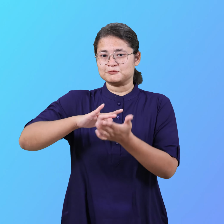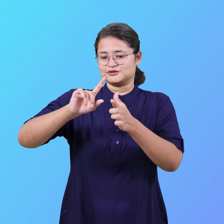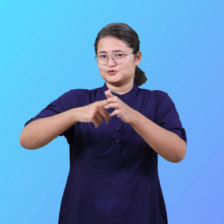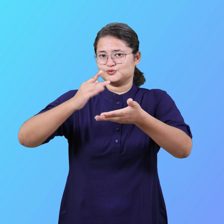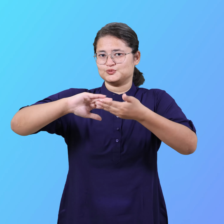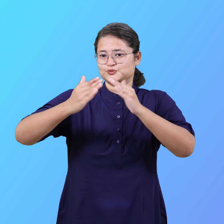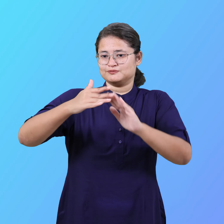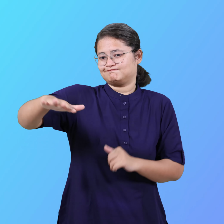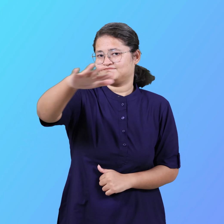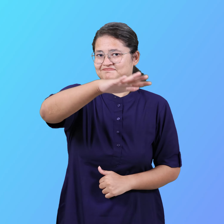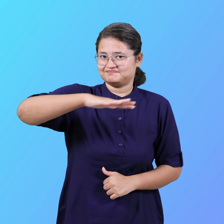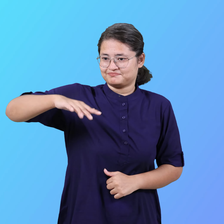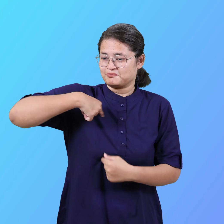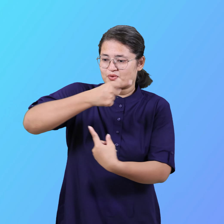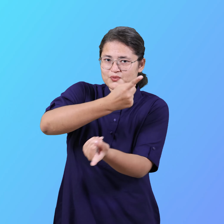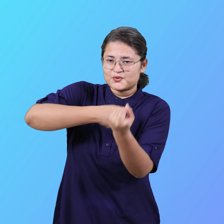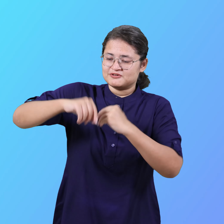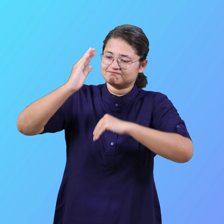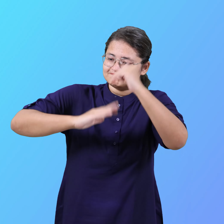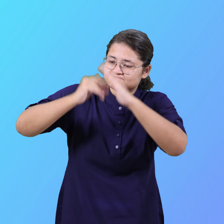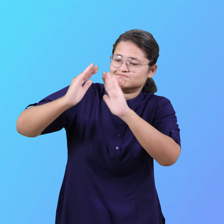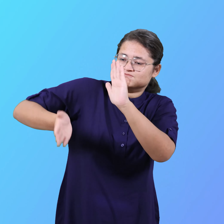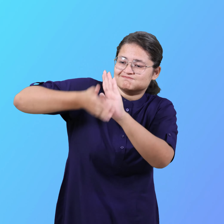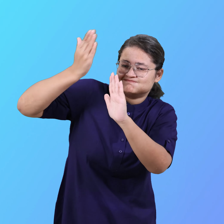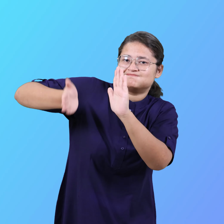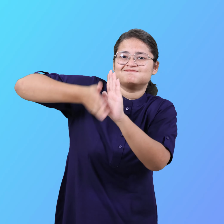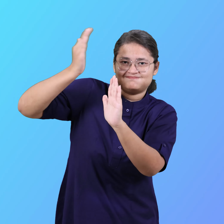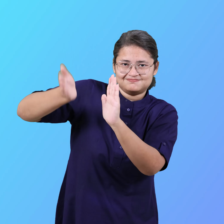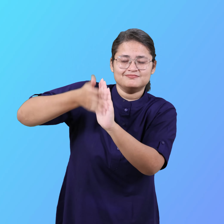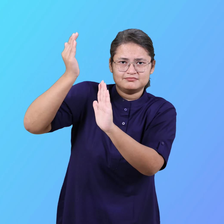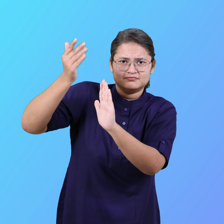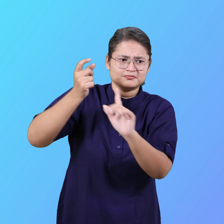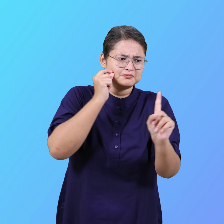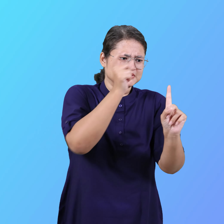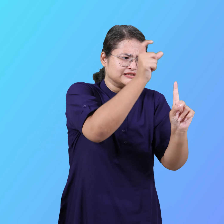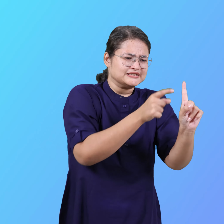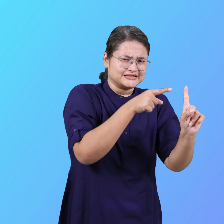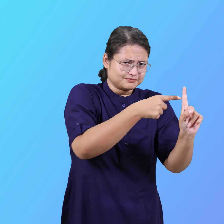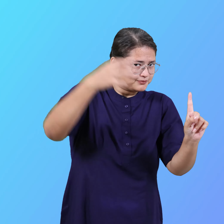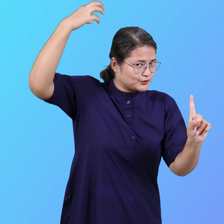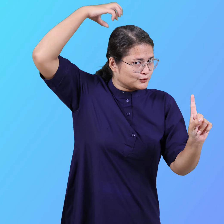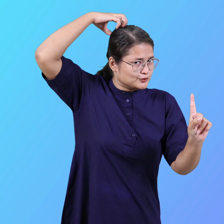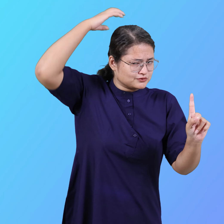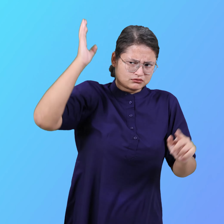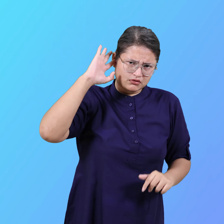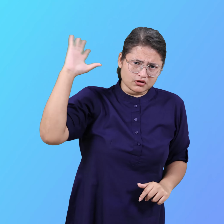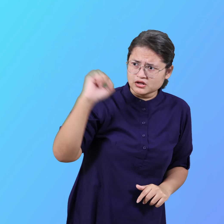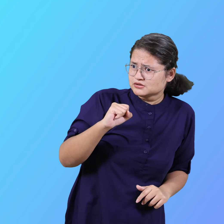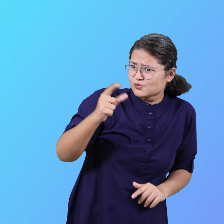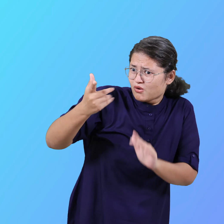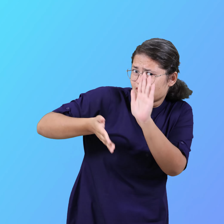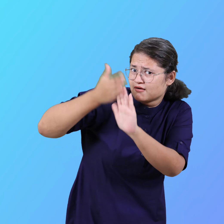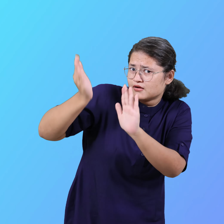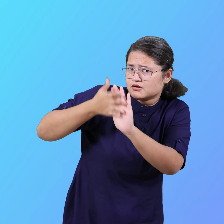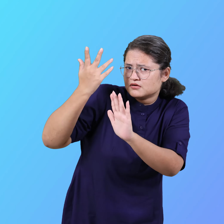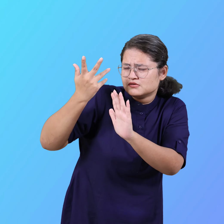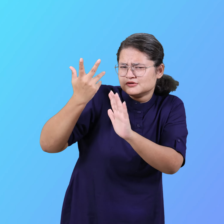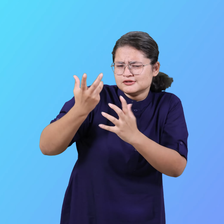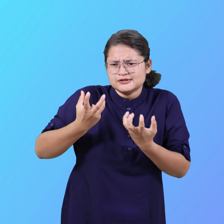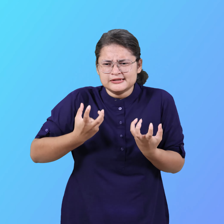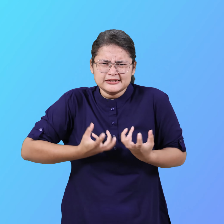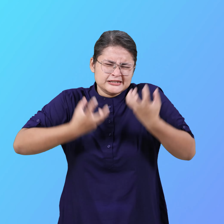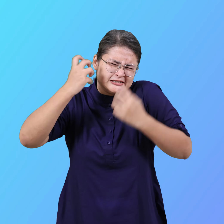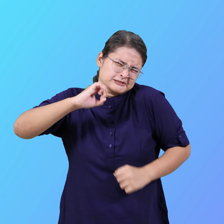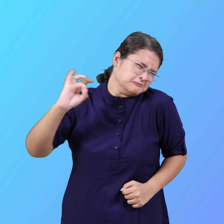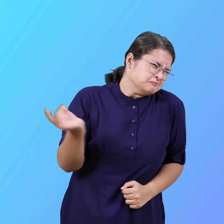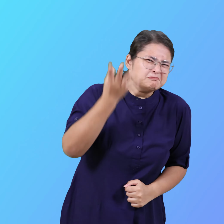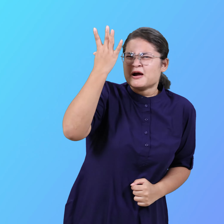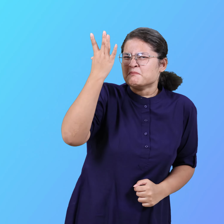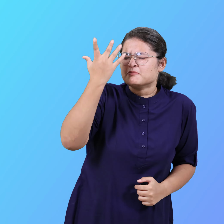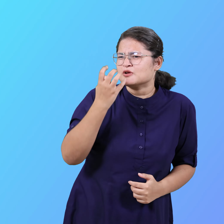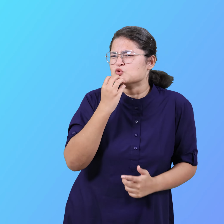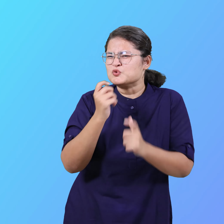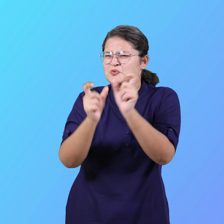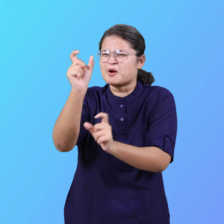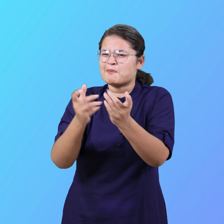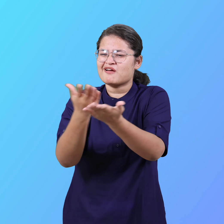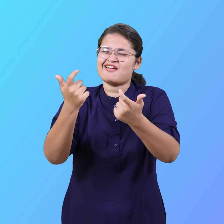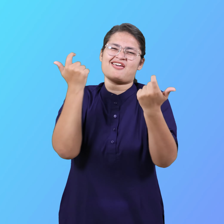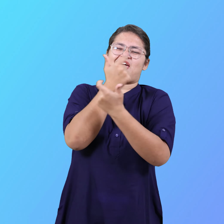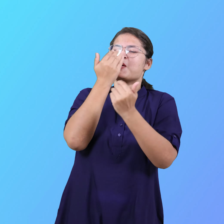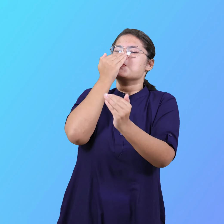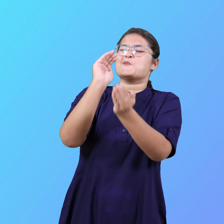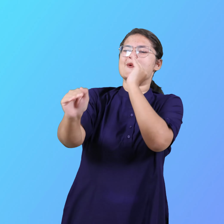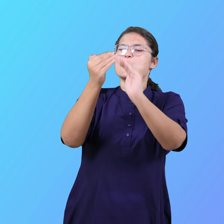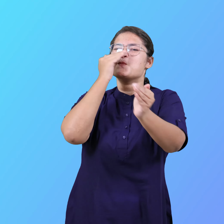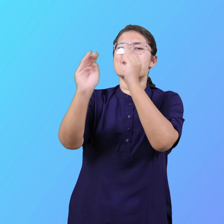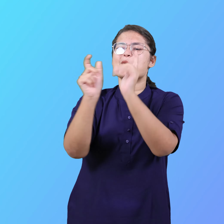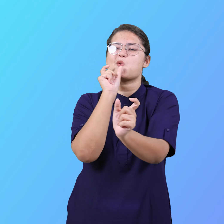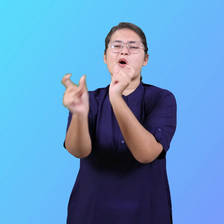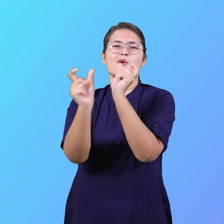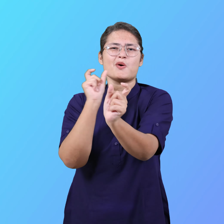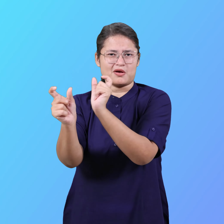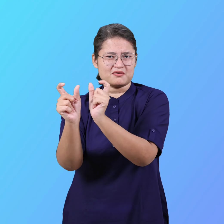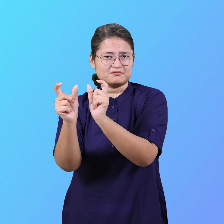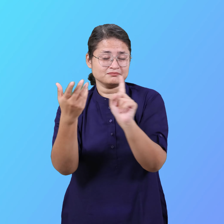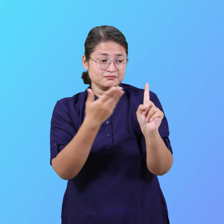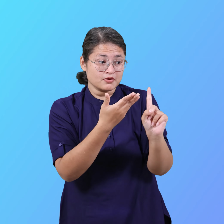When Sanballat heard that we were building the wall of Jerusalem, he was very angry and upset. He started making fun of the Jews.